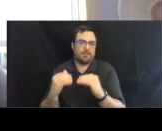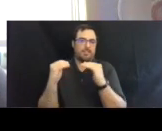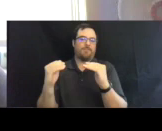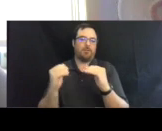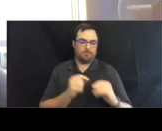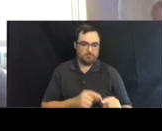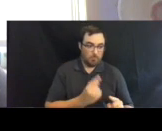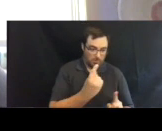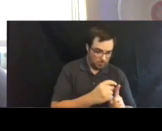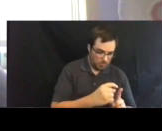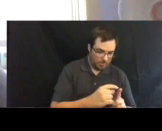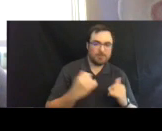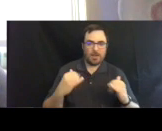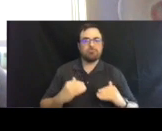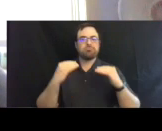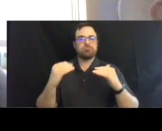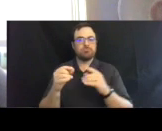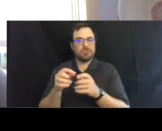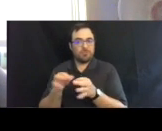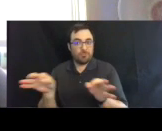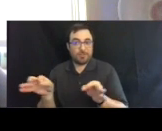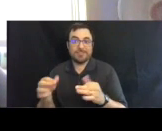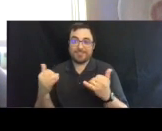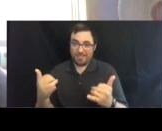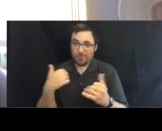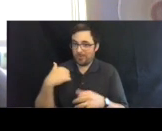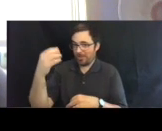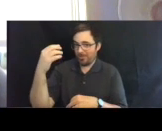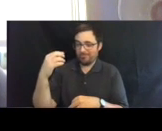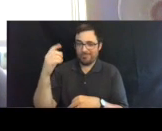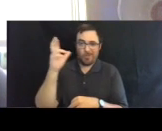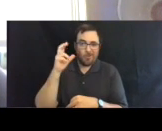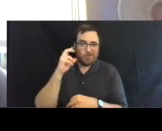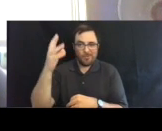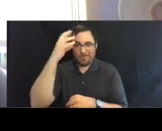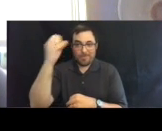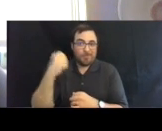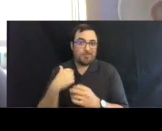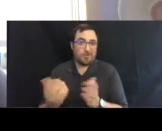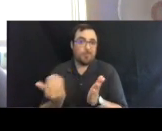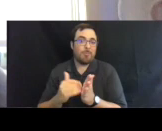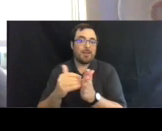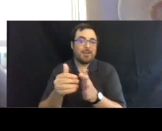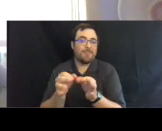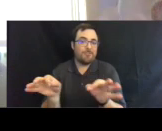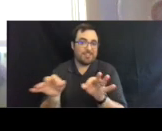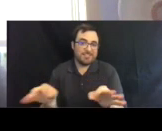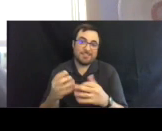and we're doing some auditory memory now for some repetitive phrases. This is new and this is um a little bit harder. So after you